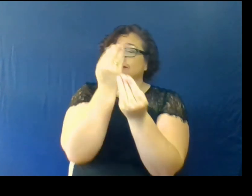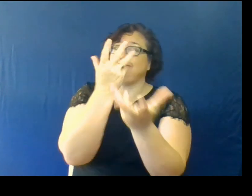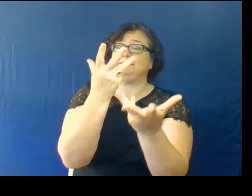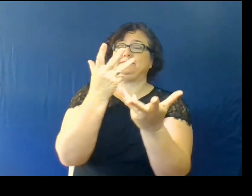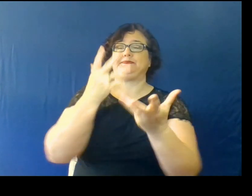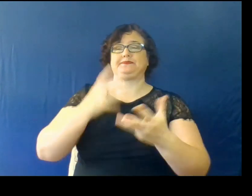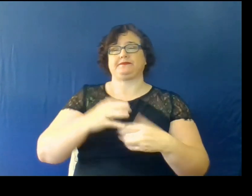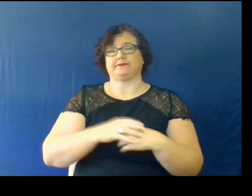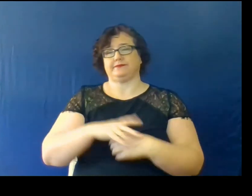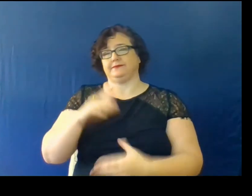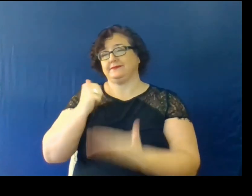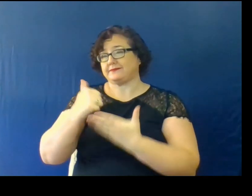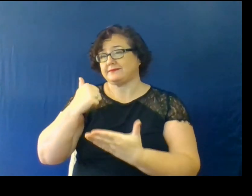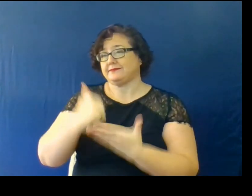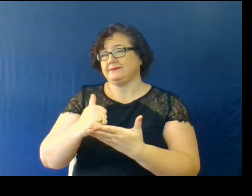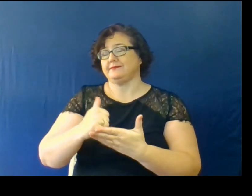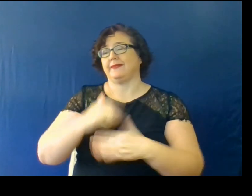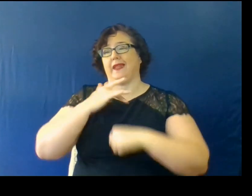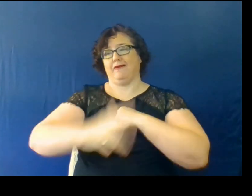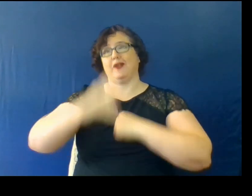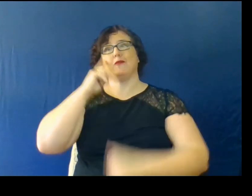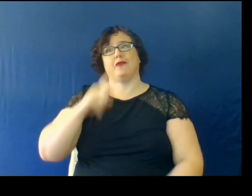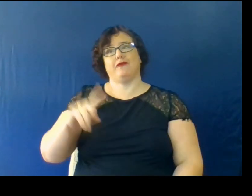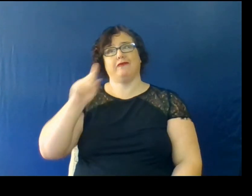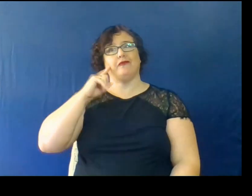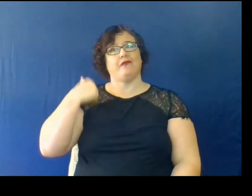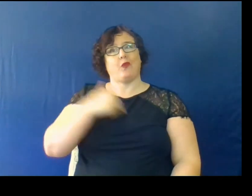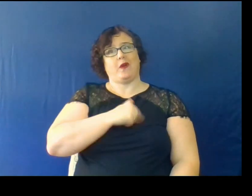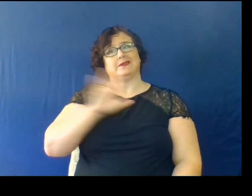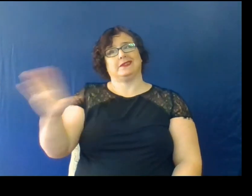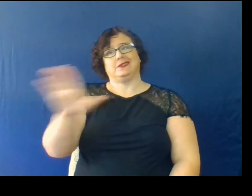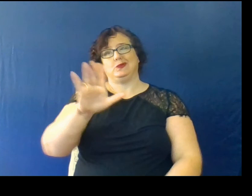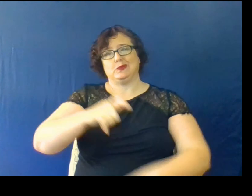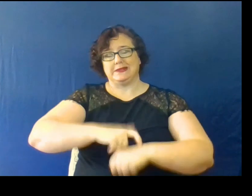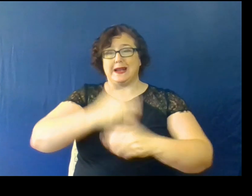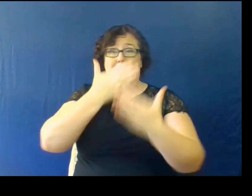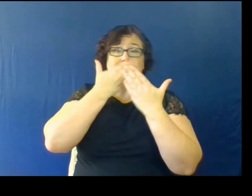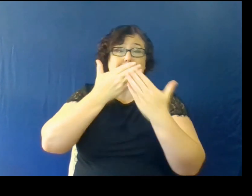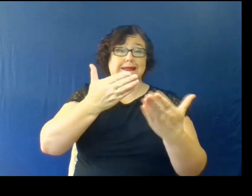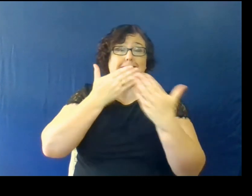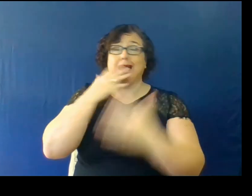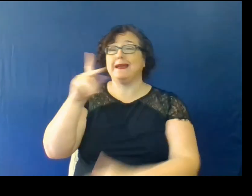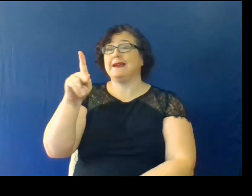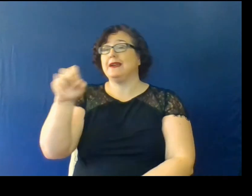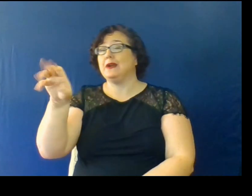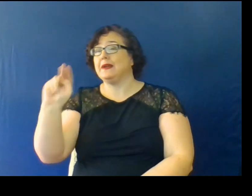available to us for your time. Thank you very much Karen and Nina for making this event happen